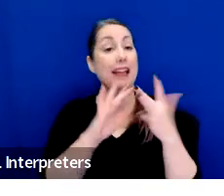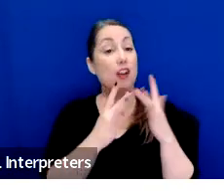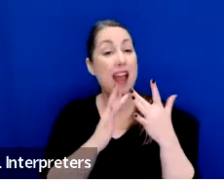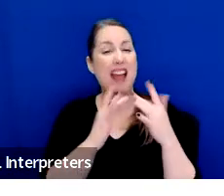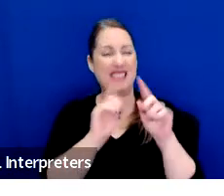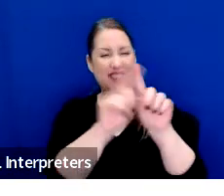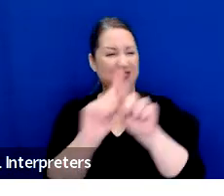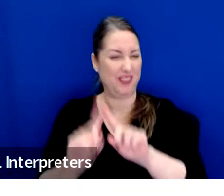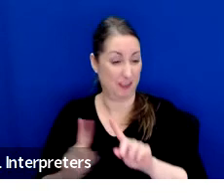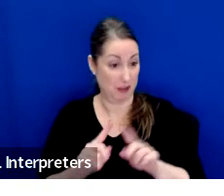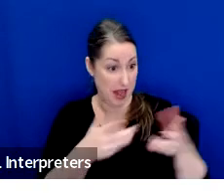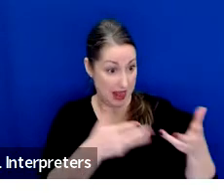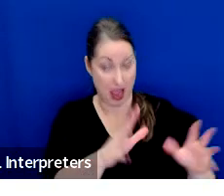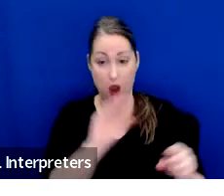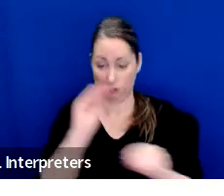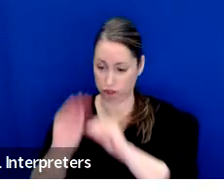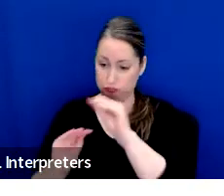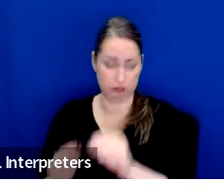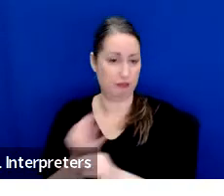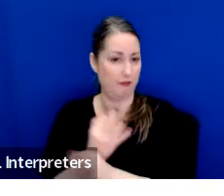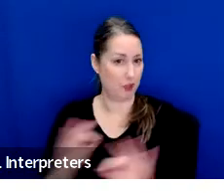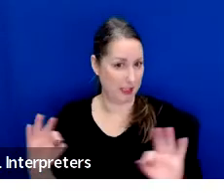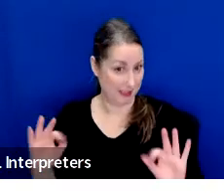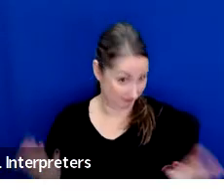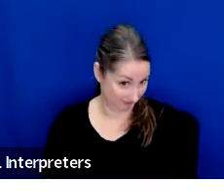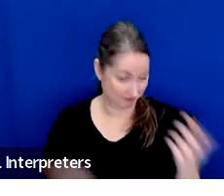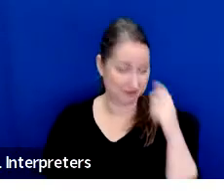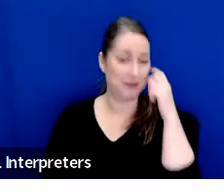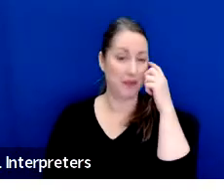And those are free because when we go to access them,